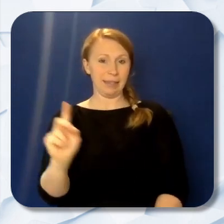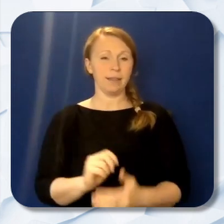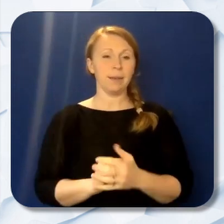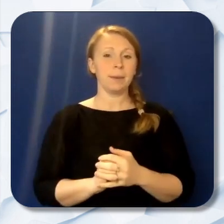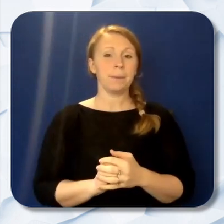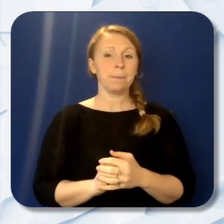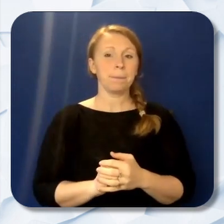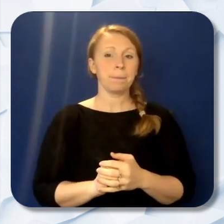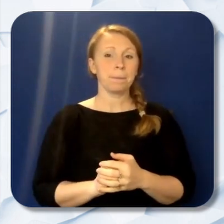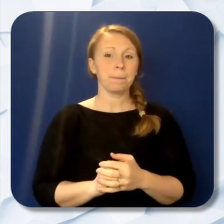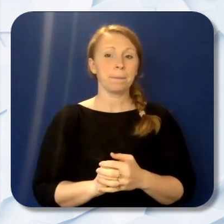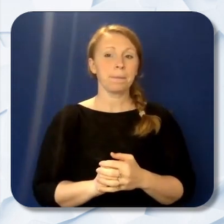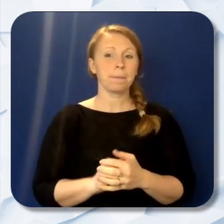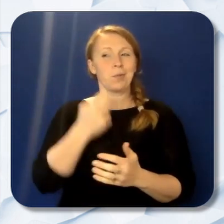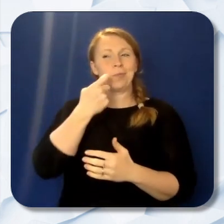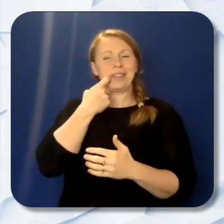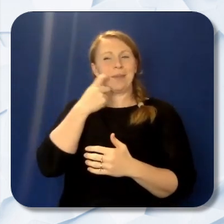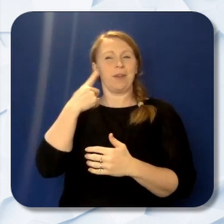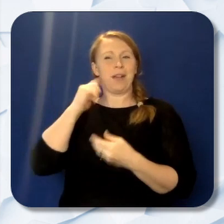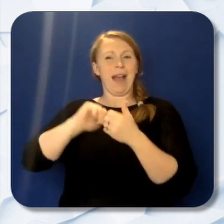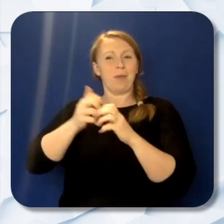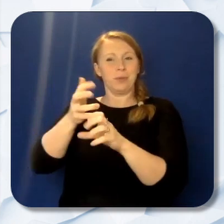the previous speakers already touched on that like they said they're standing orders already